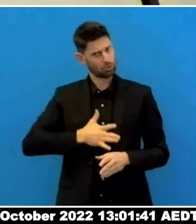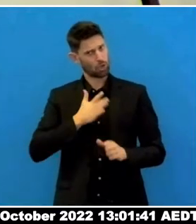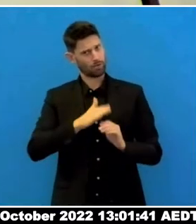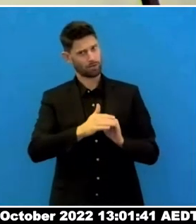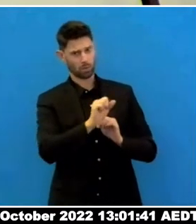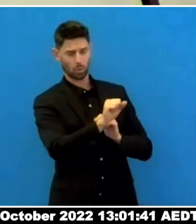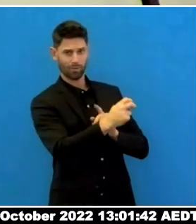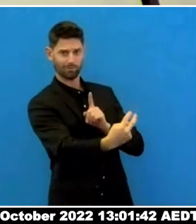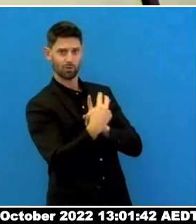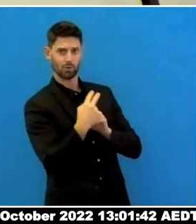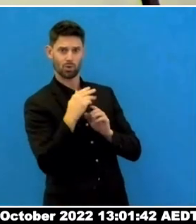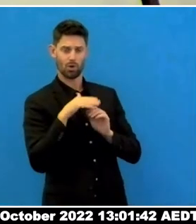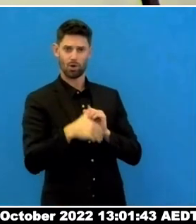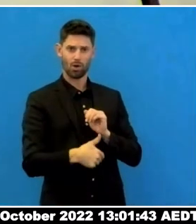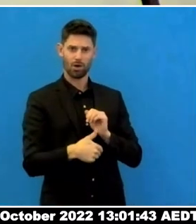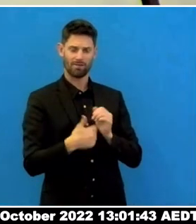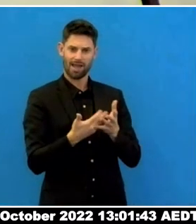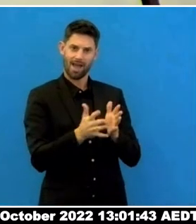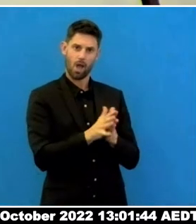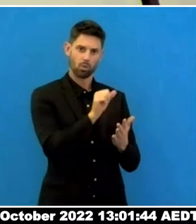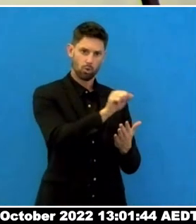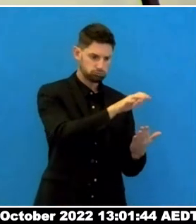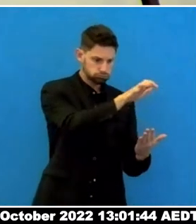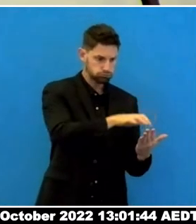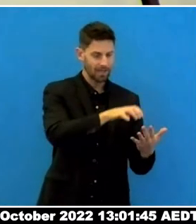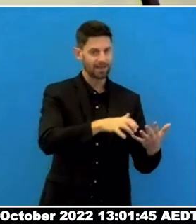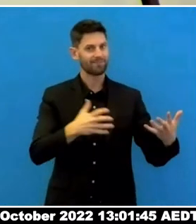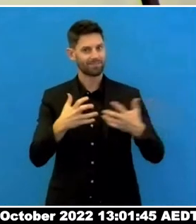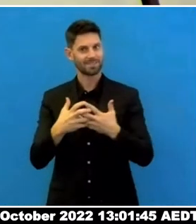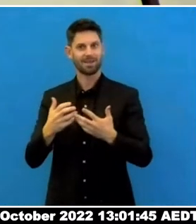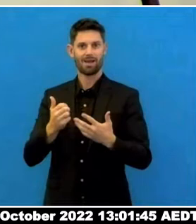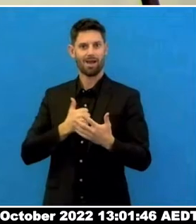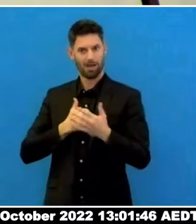as to how the issues you have raised fit within those Terms of Reference.